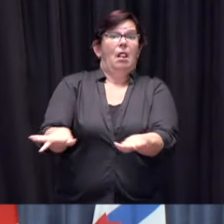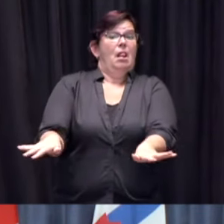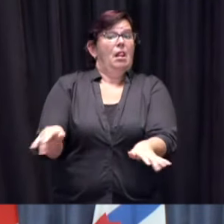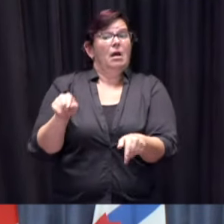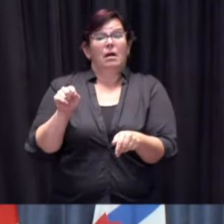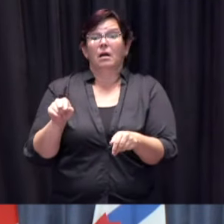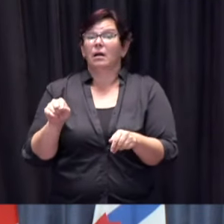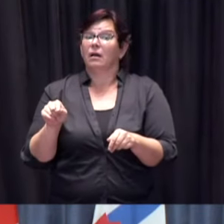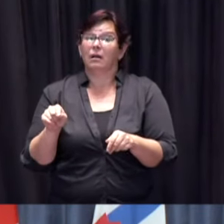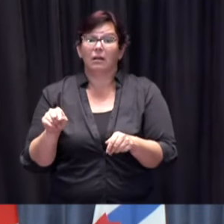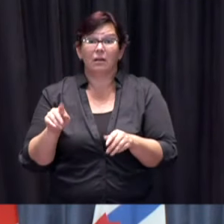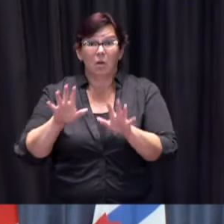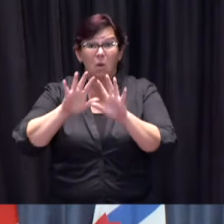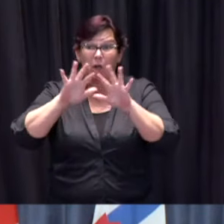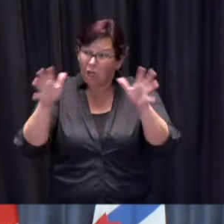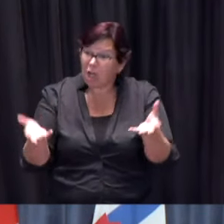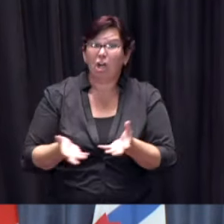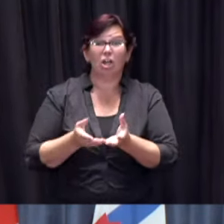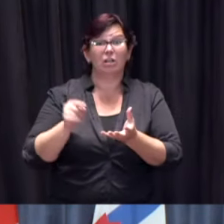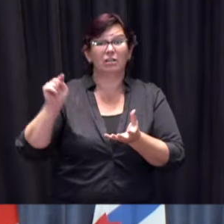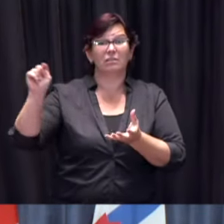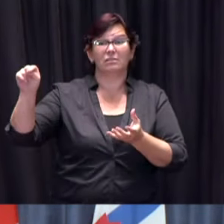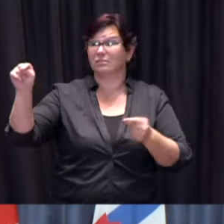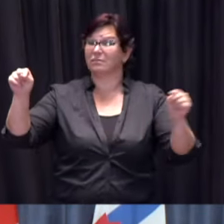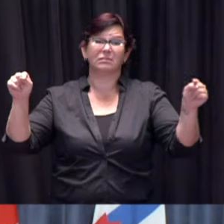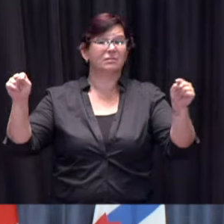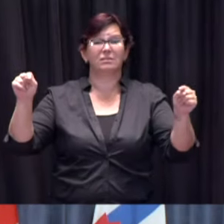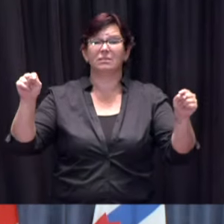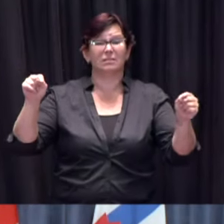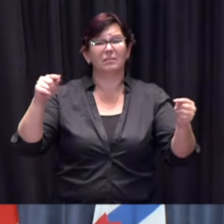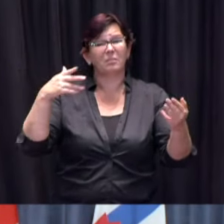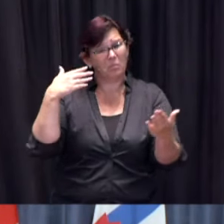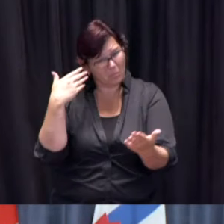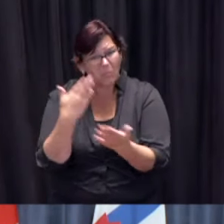That's why we're proposing a series of proven measures to make them safer